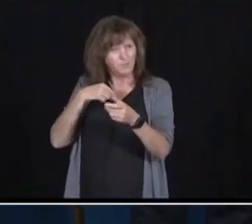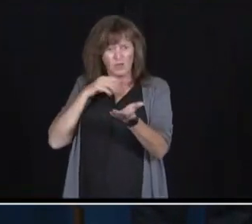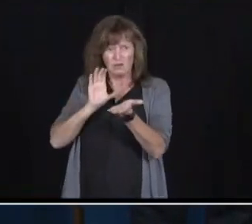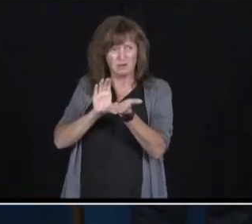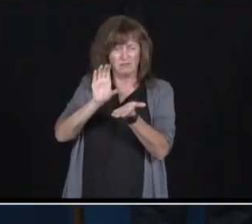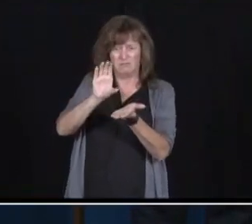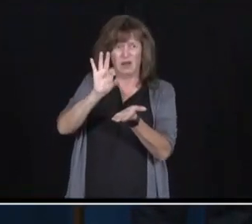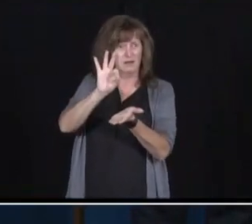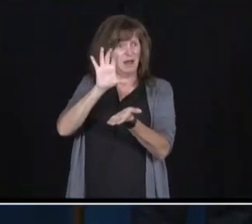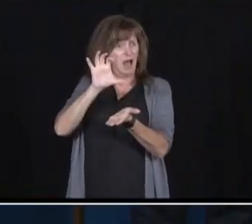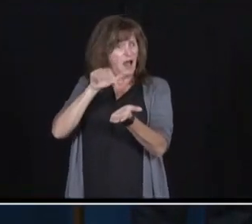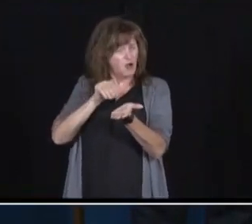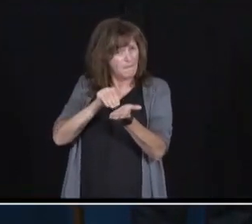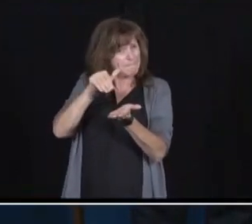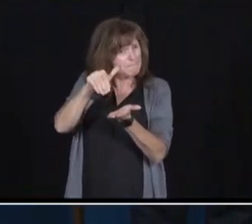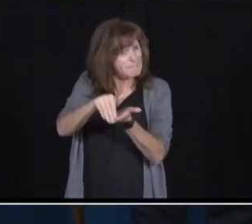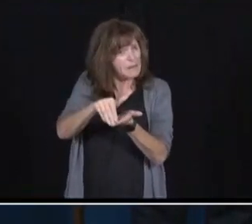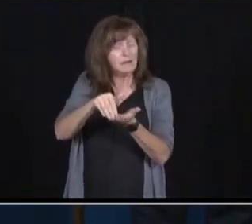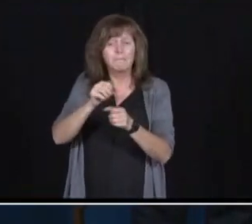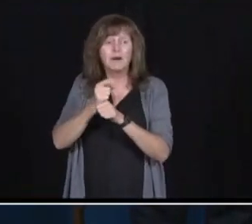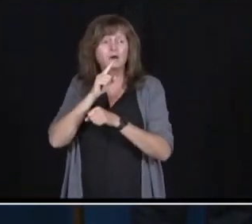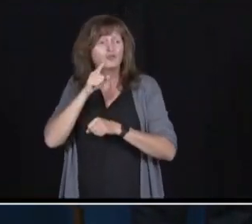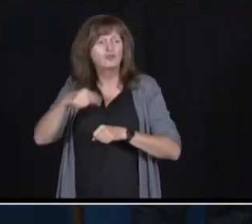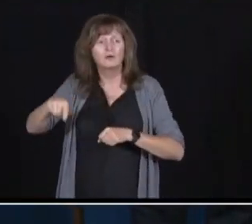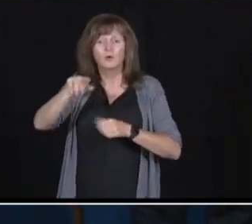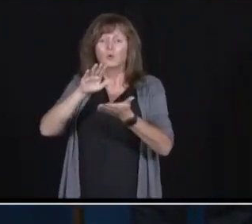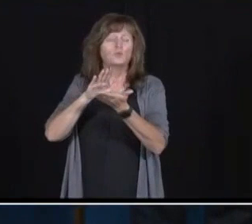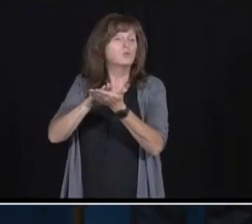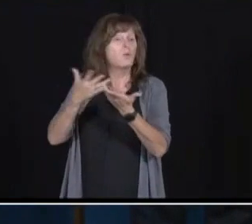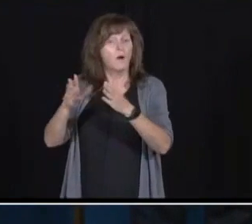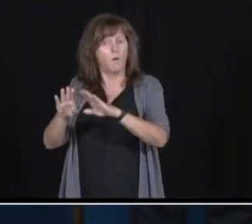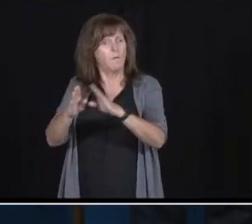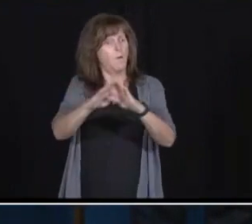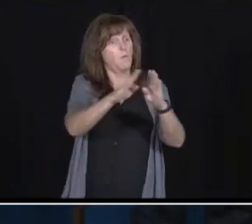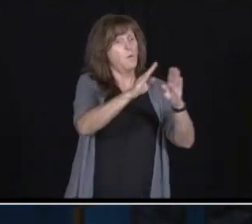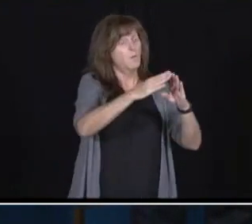It is widely invested over $900 million to support a safe return to school.